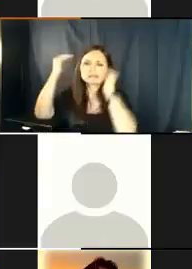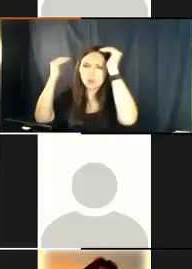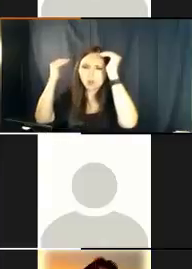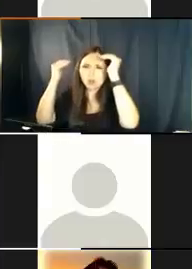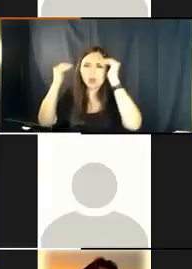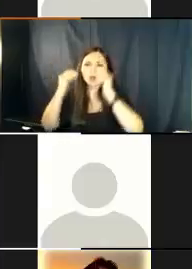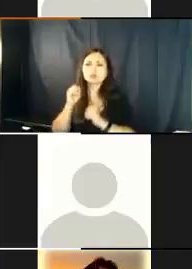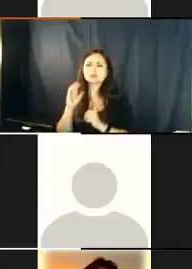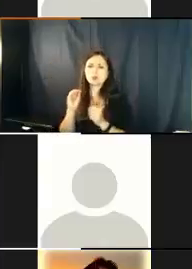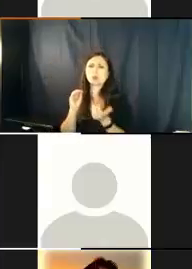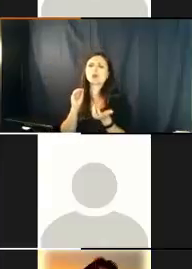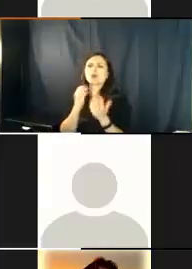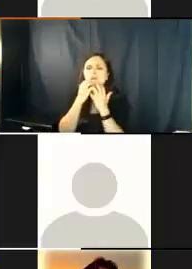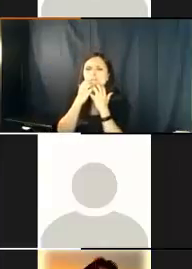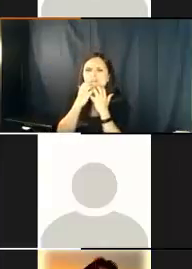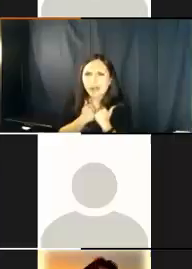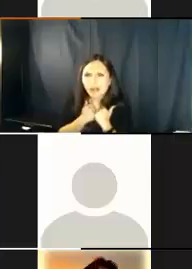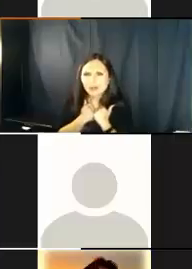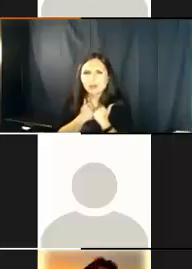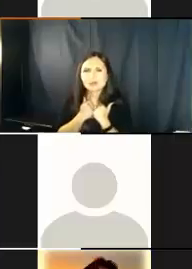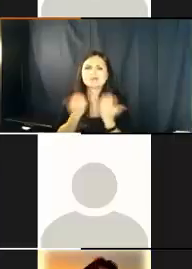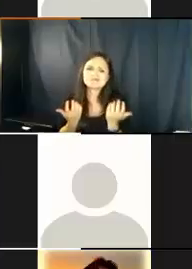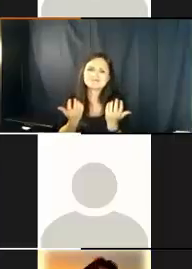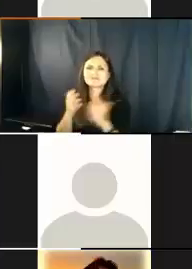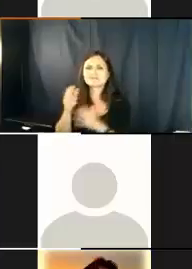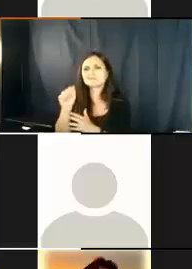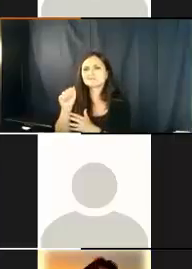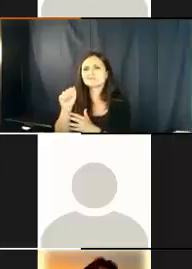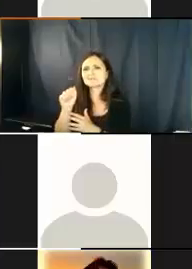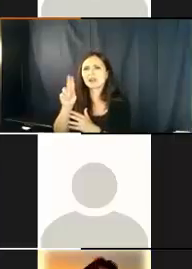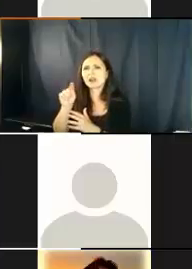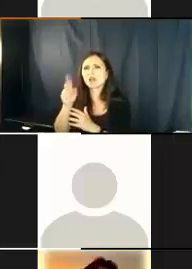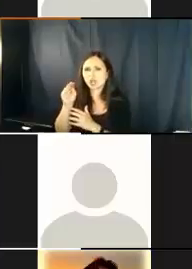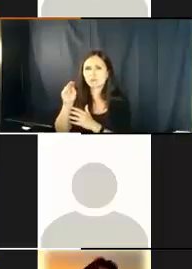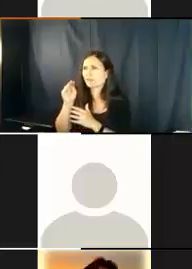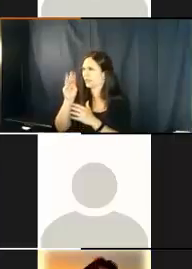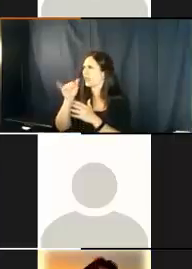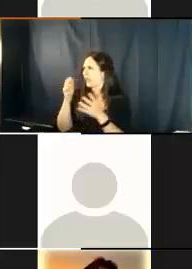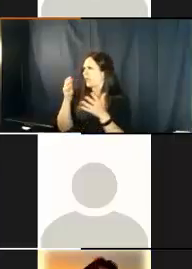So adult learners they want to be given the tools to do something but they also kind of